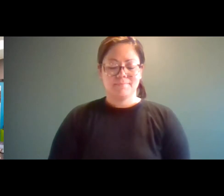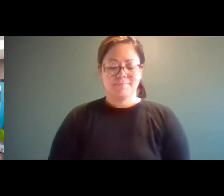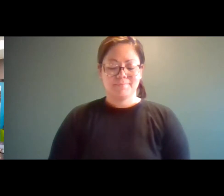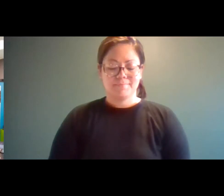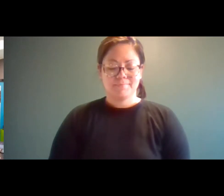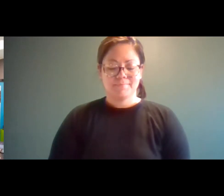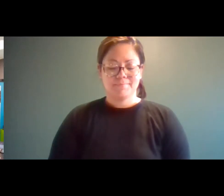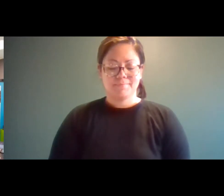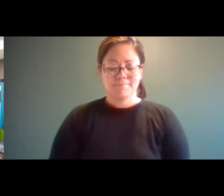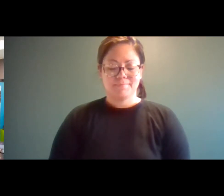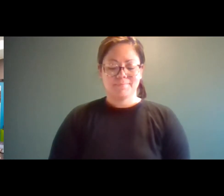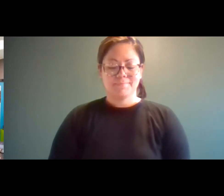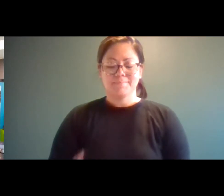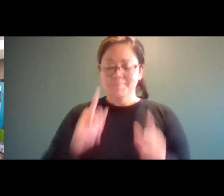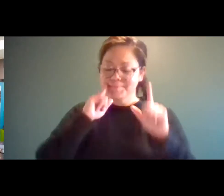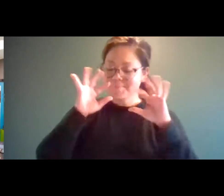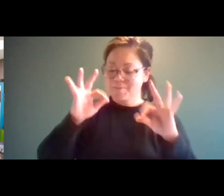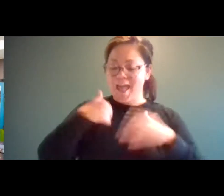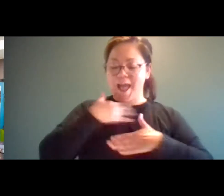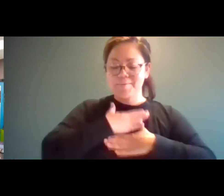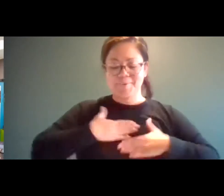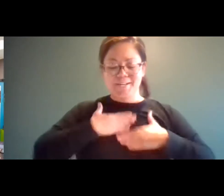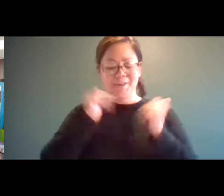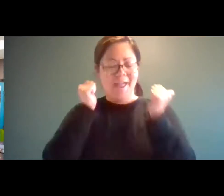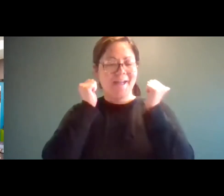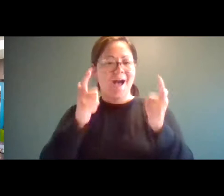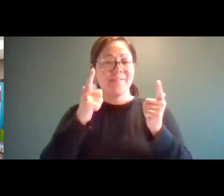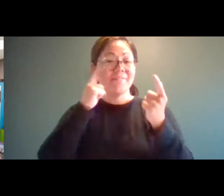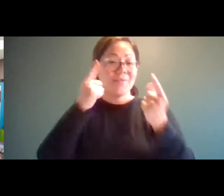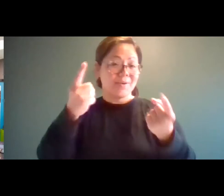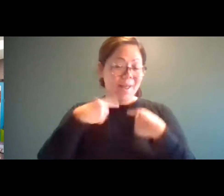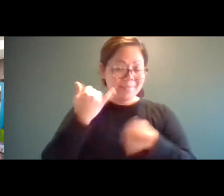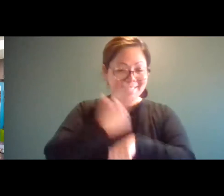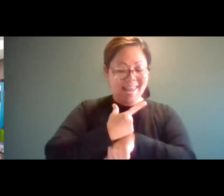Great. Well, I appreciate you all for coming today and attending.